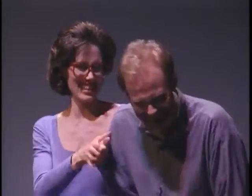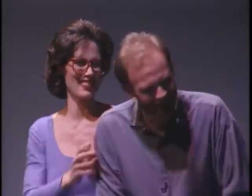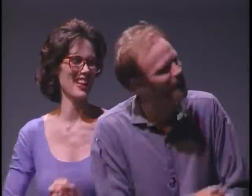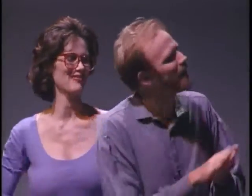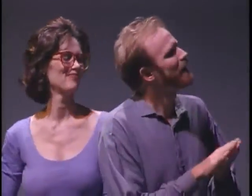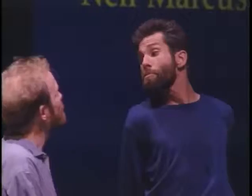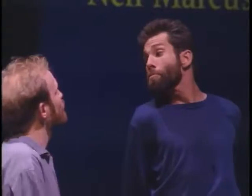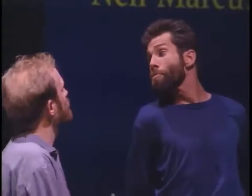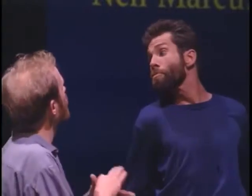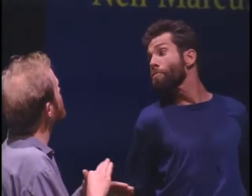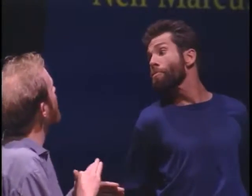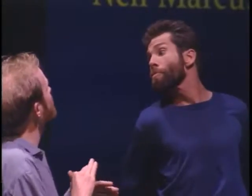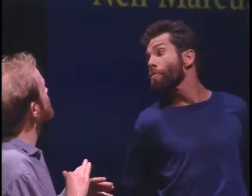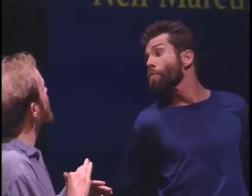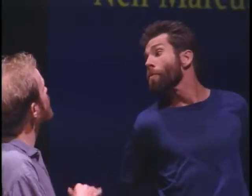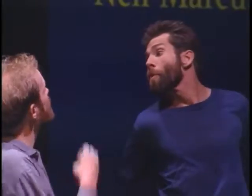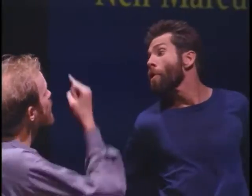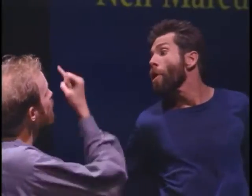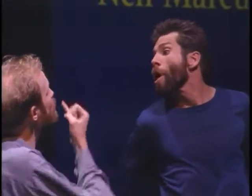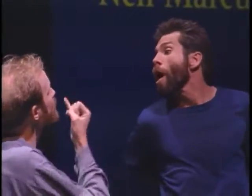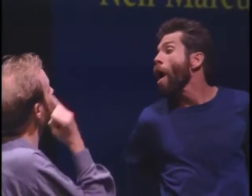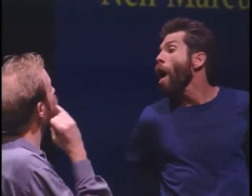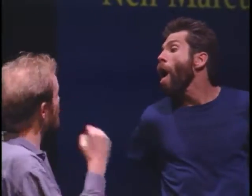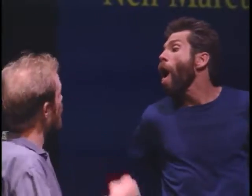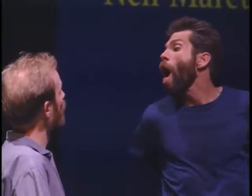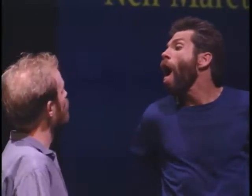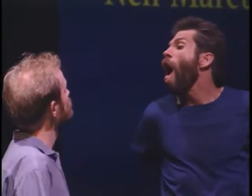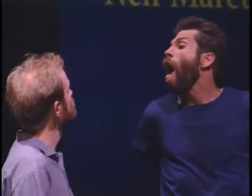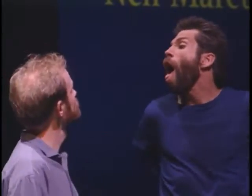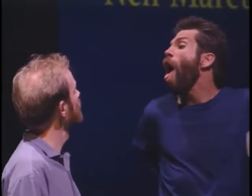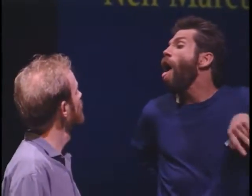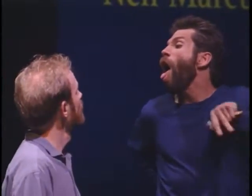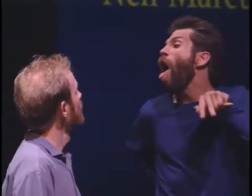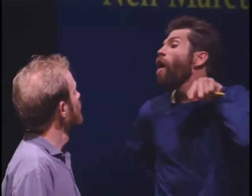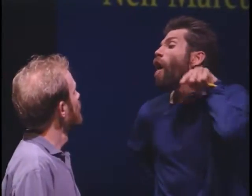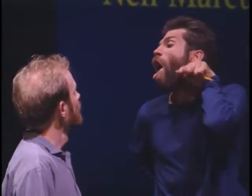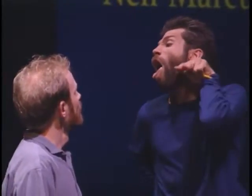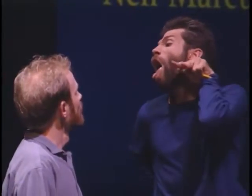happen sir we're going to have the Italian Chateau Lyon